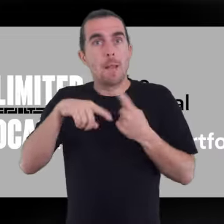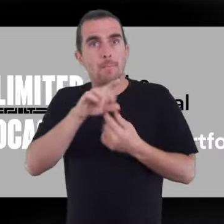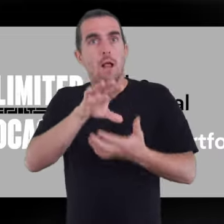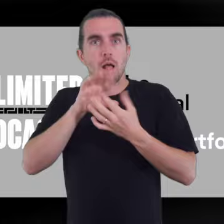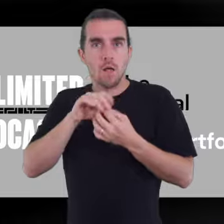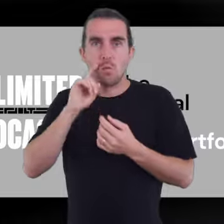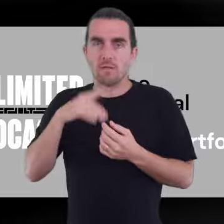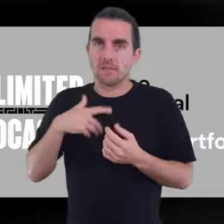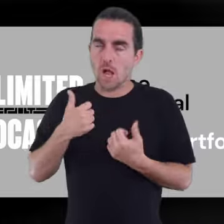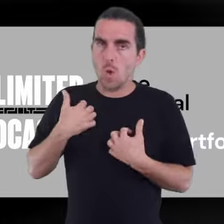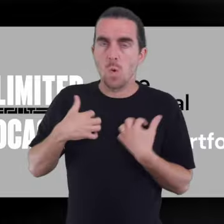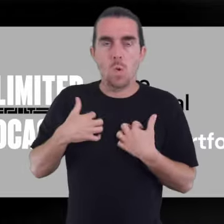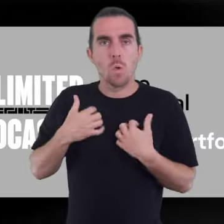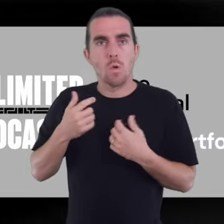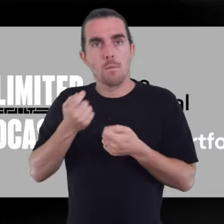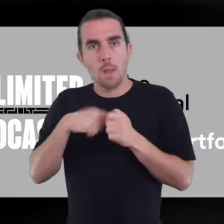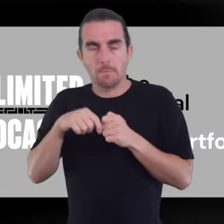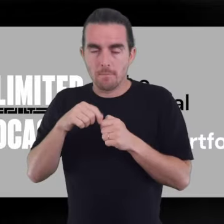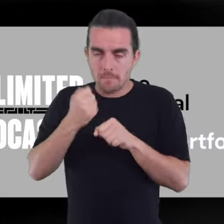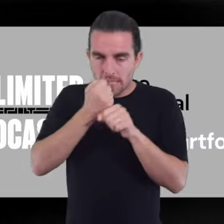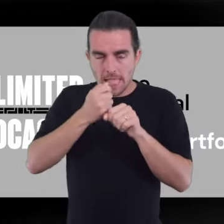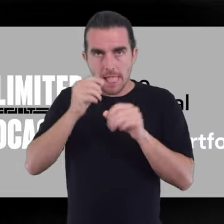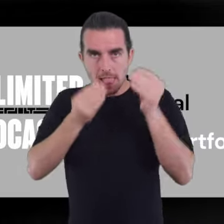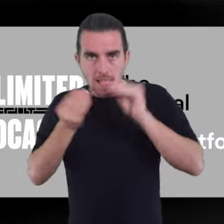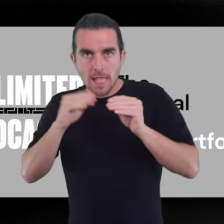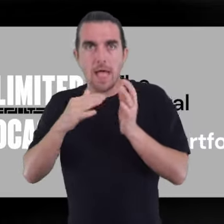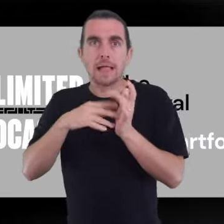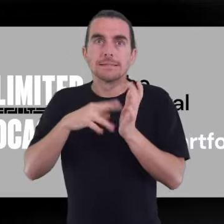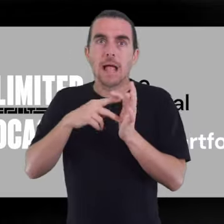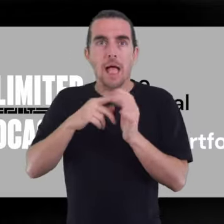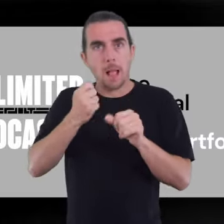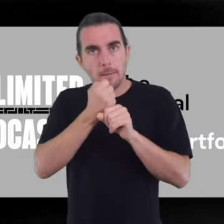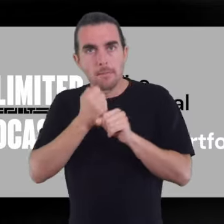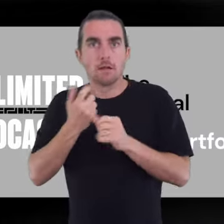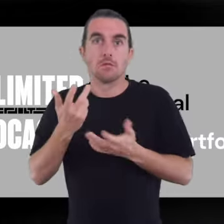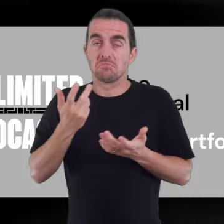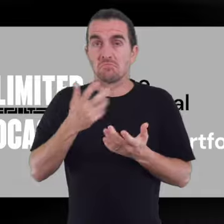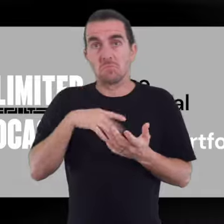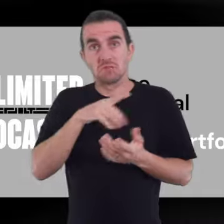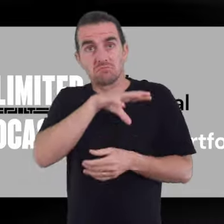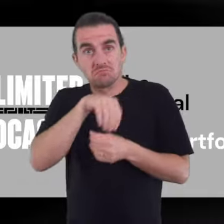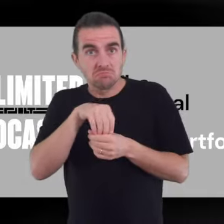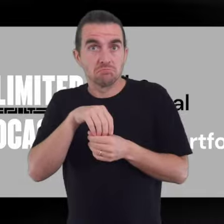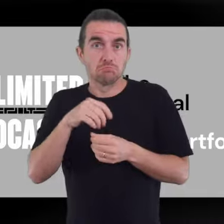people will also feel kind of interested in zine-making itself, and whether they want to participate that way as well.